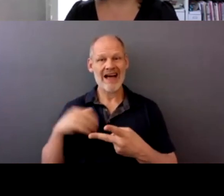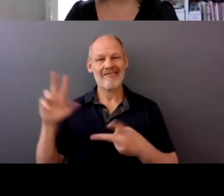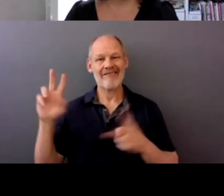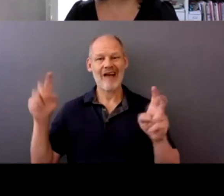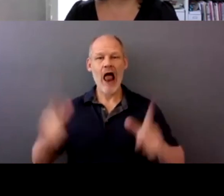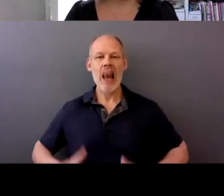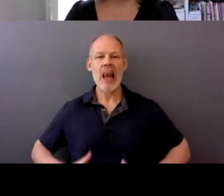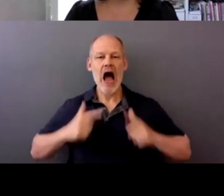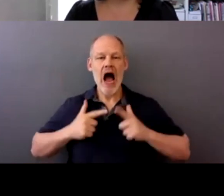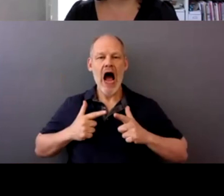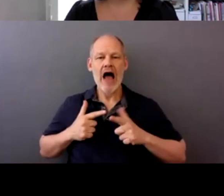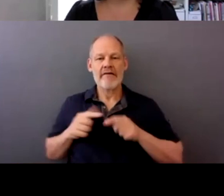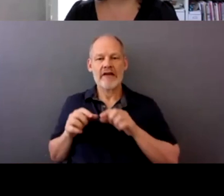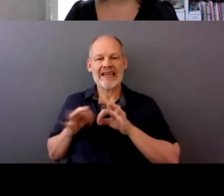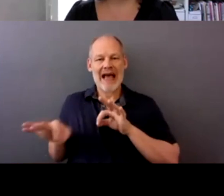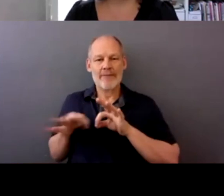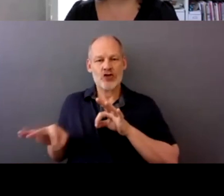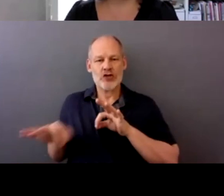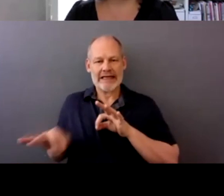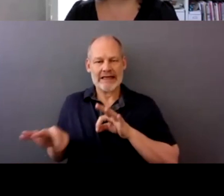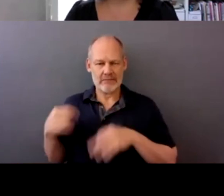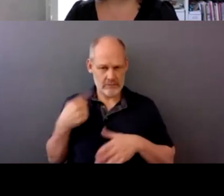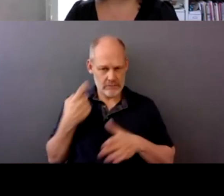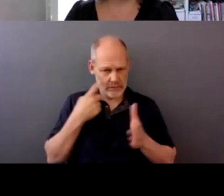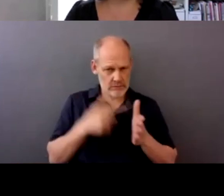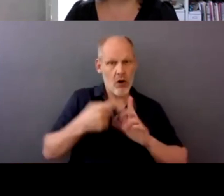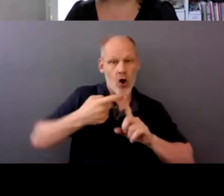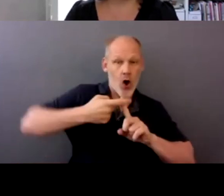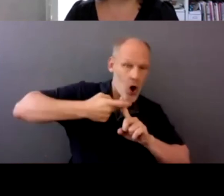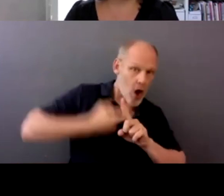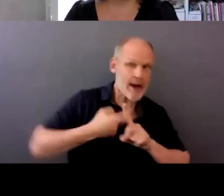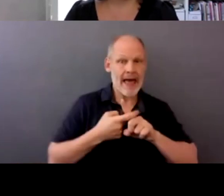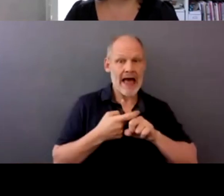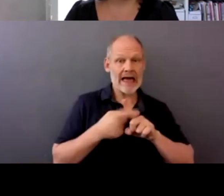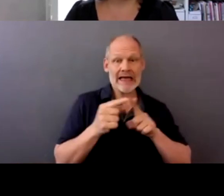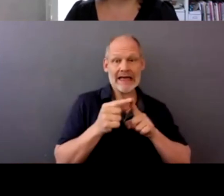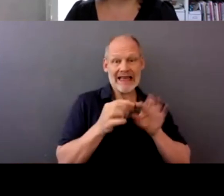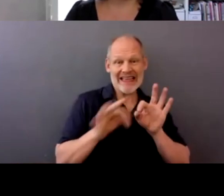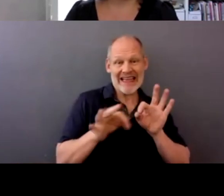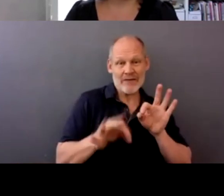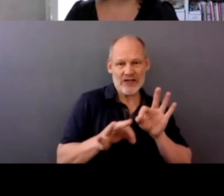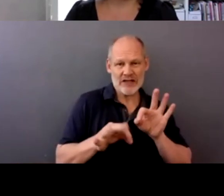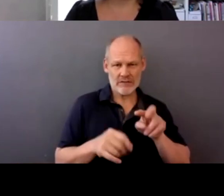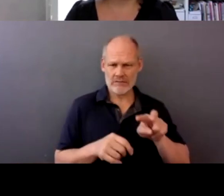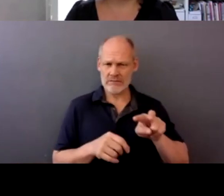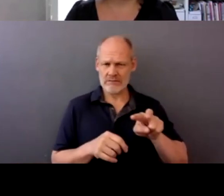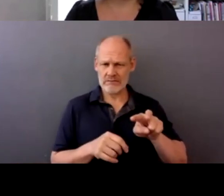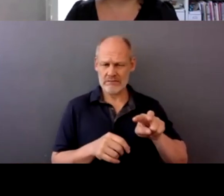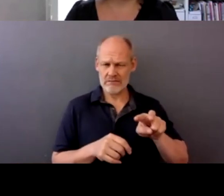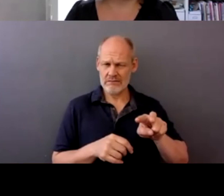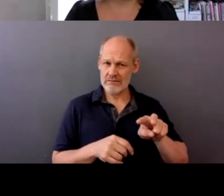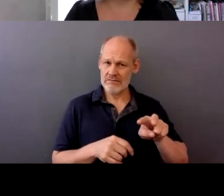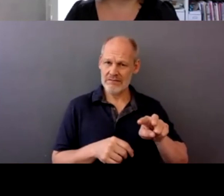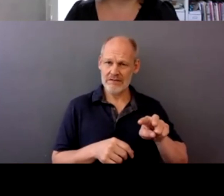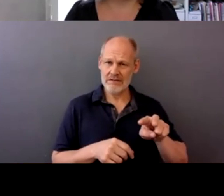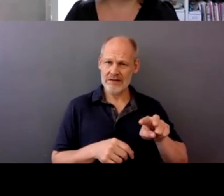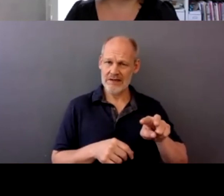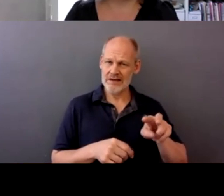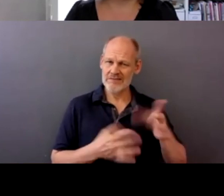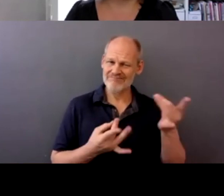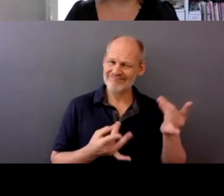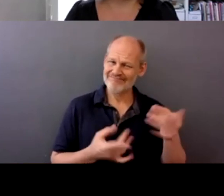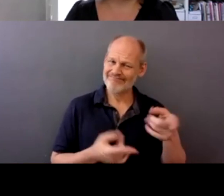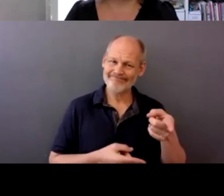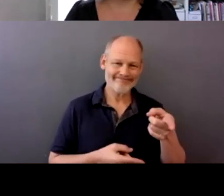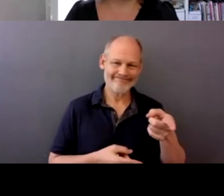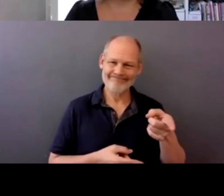automatic captioning to be maybe difficult because if you are speaking about a particular artist who